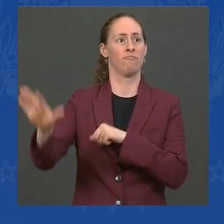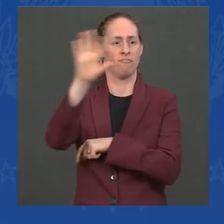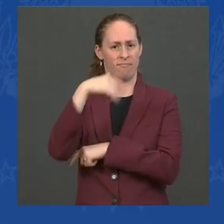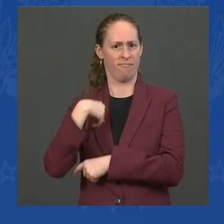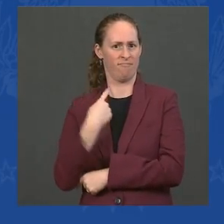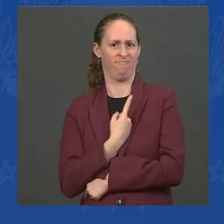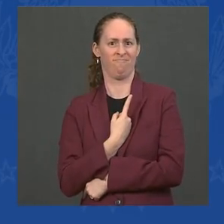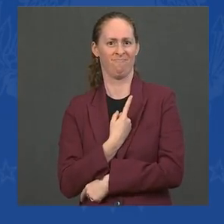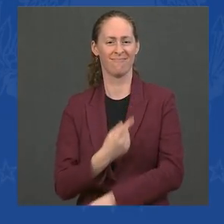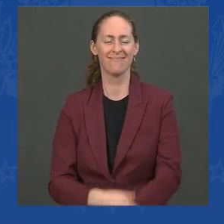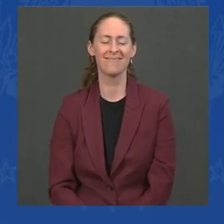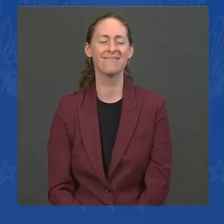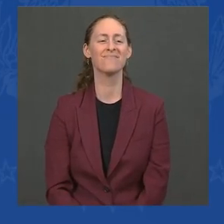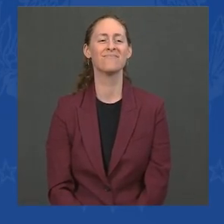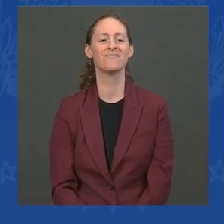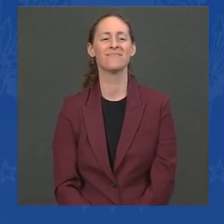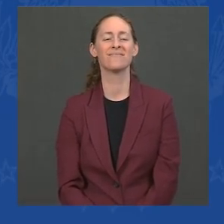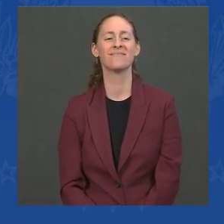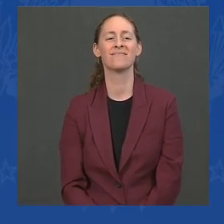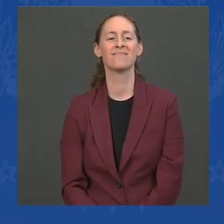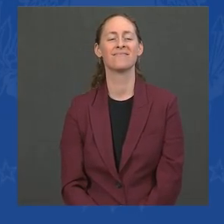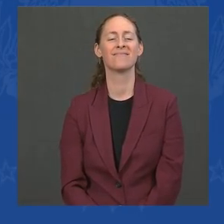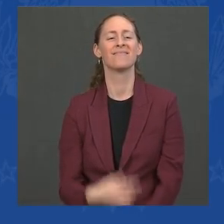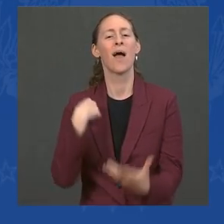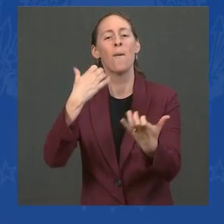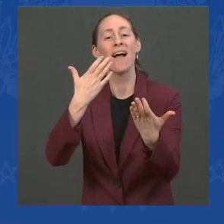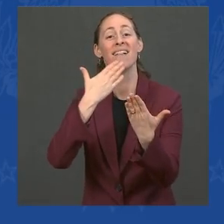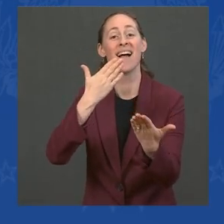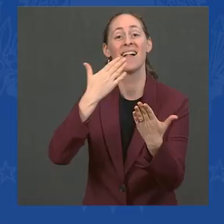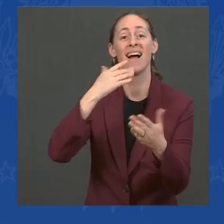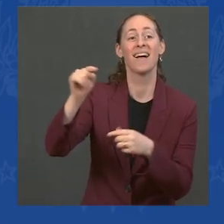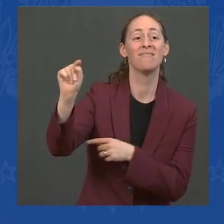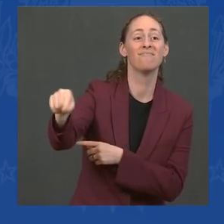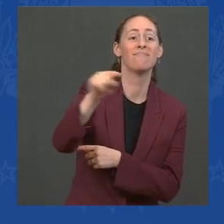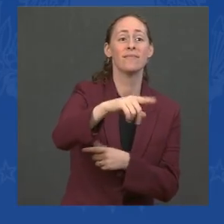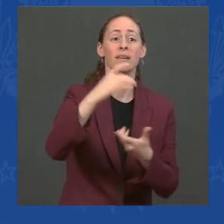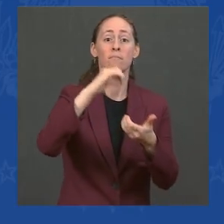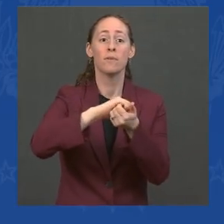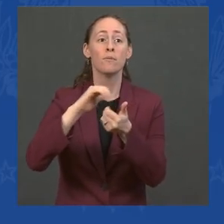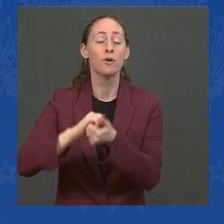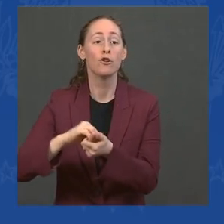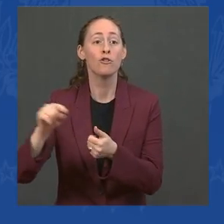And thanks to the partners that we have, like Clayco, a longtime vocal advocate